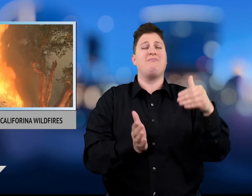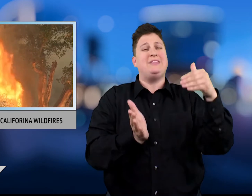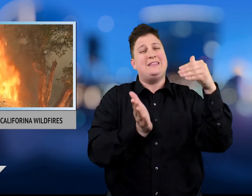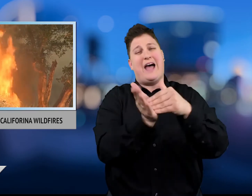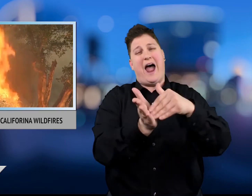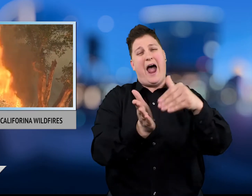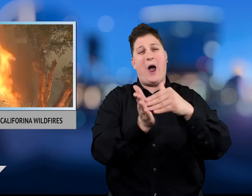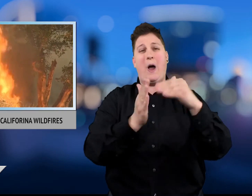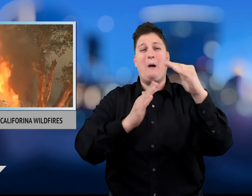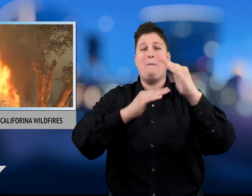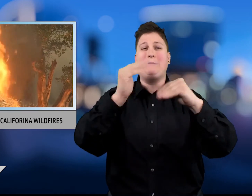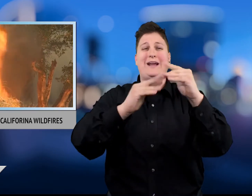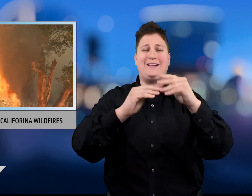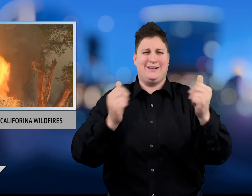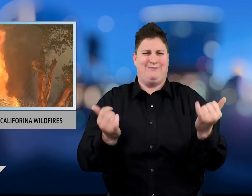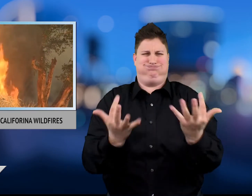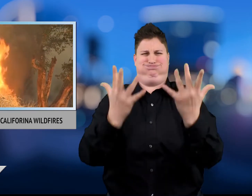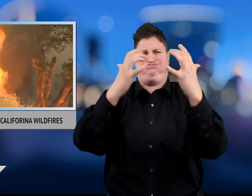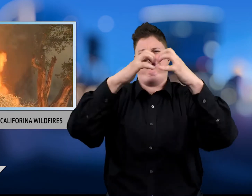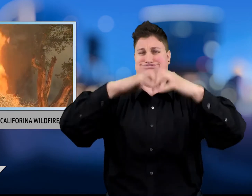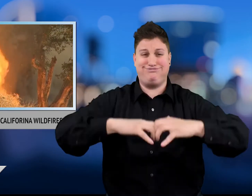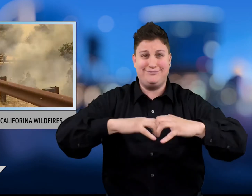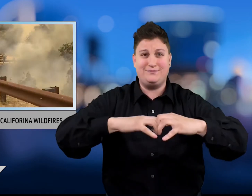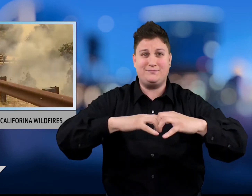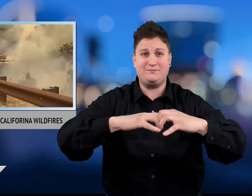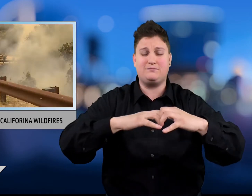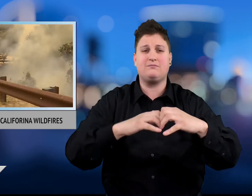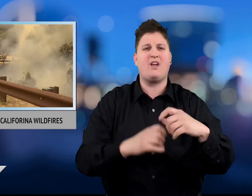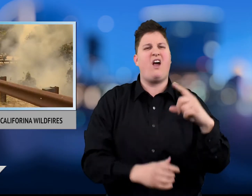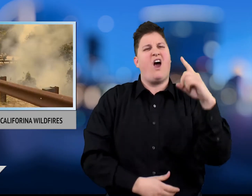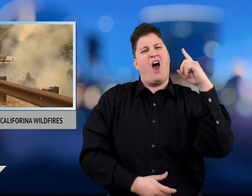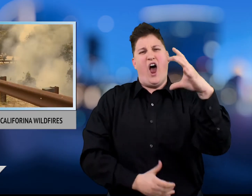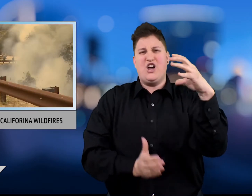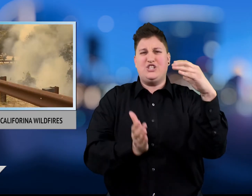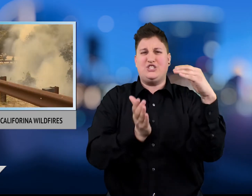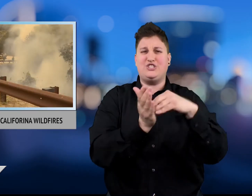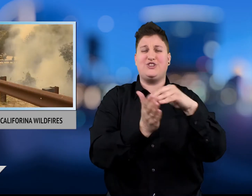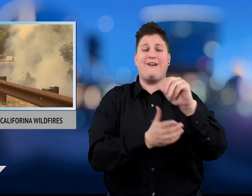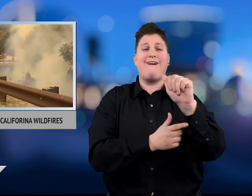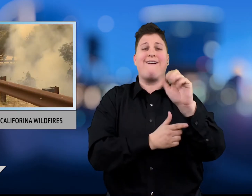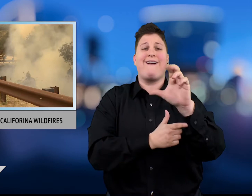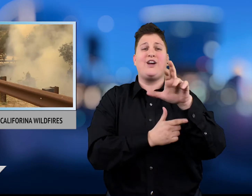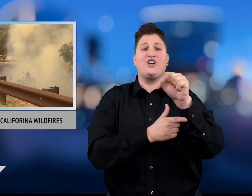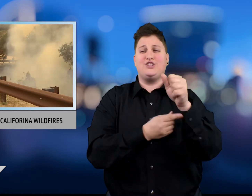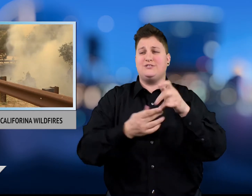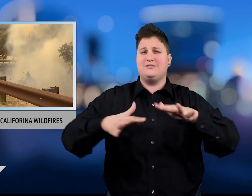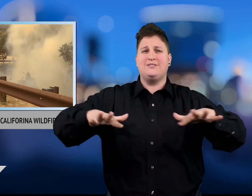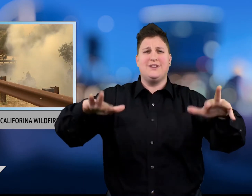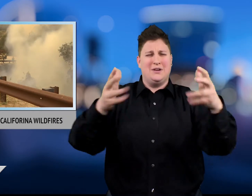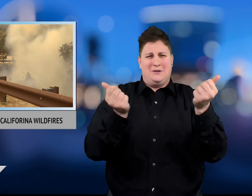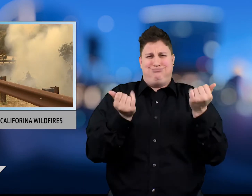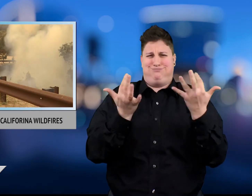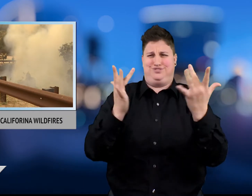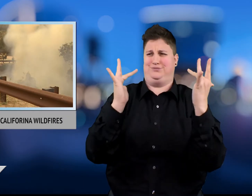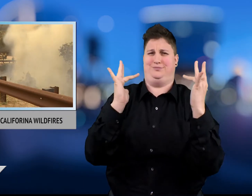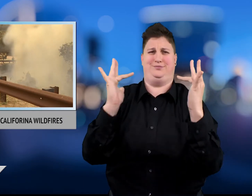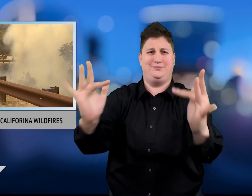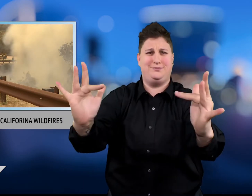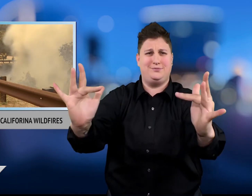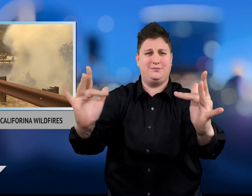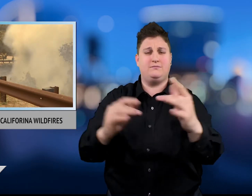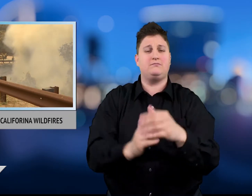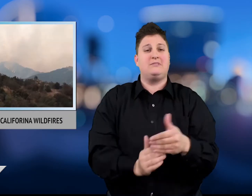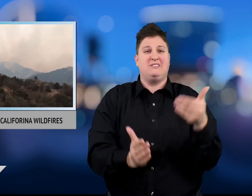The flames have destroyed thousands of structures, hundreds of thousands of acres have been scorched